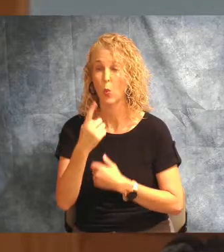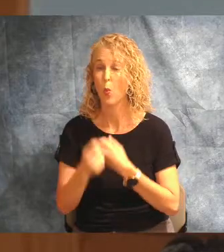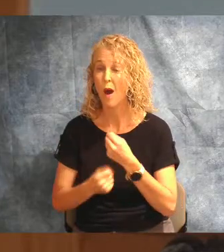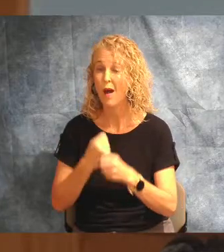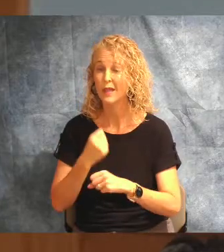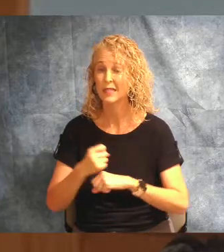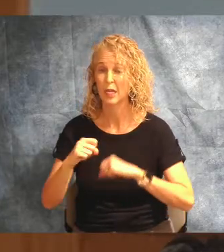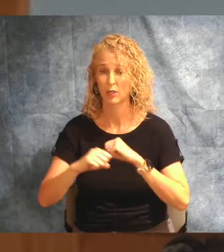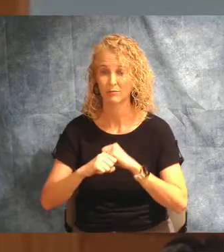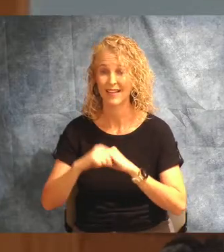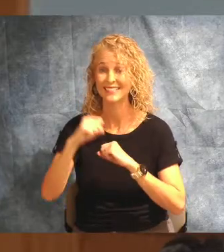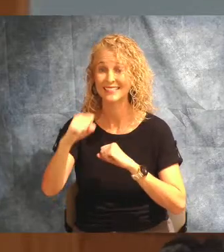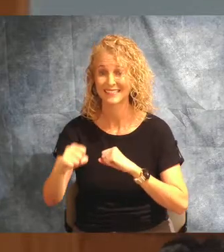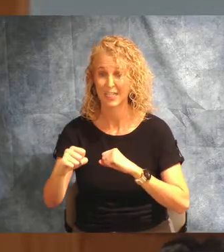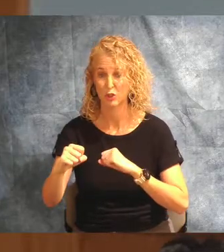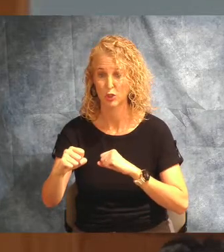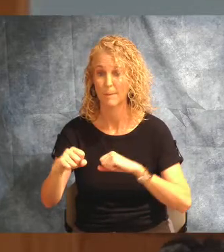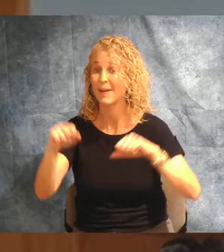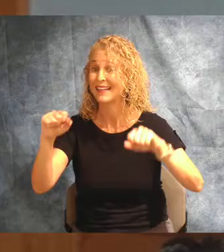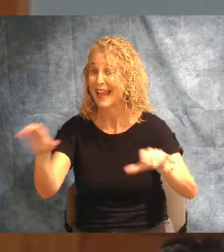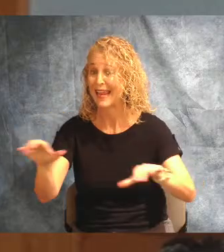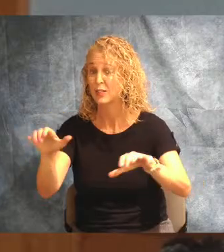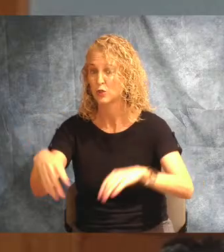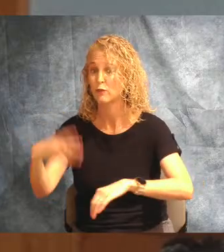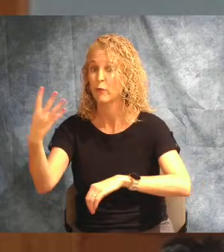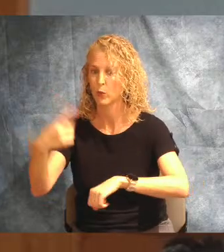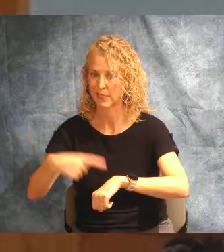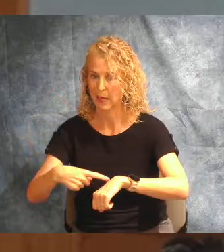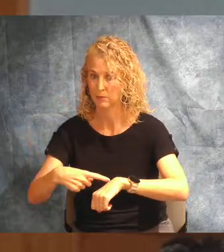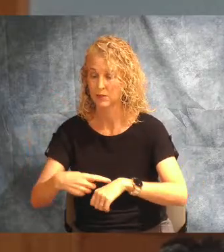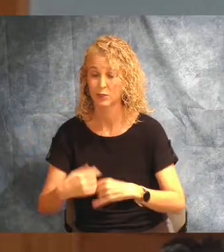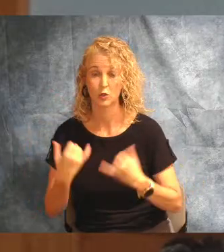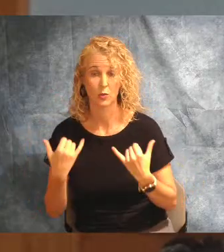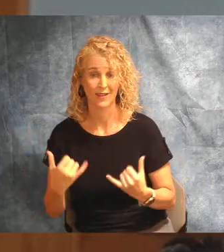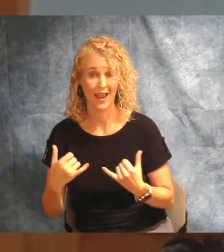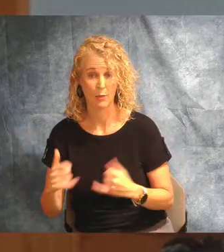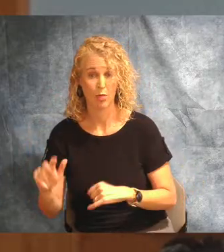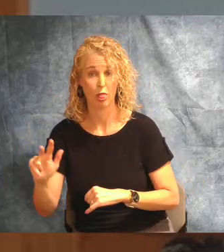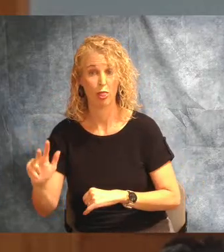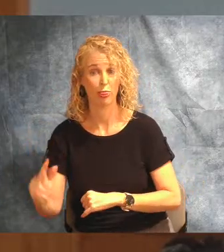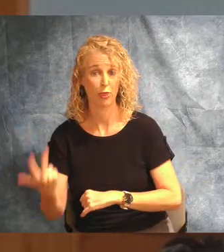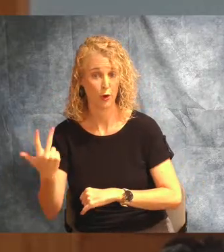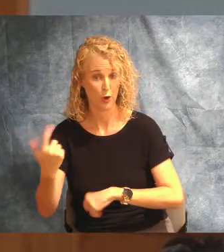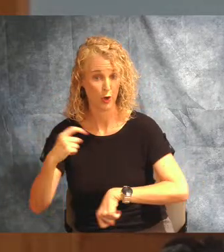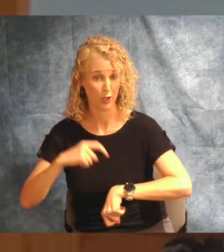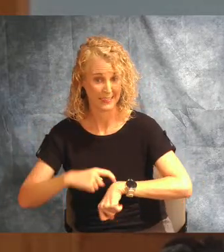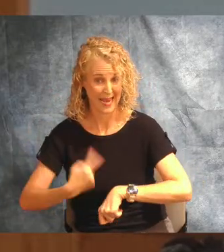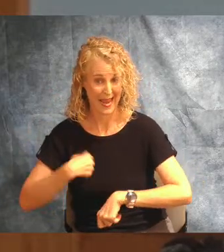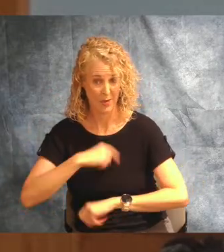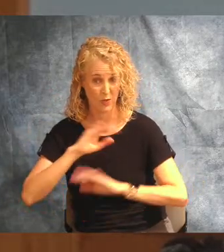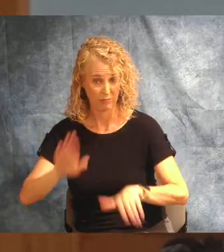for up to four years for optional renewals. This is the third such renewal and covers the period